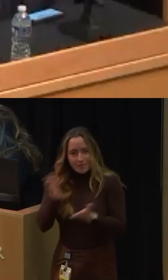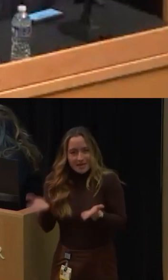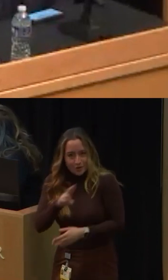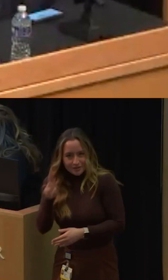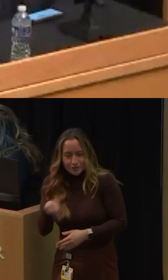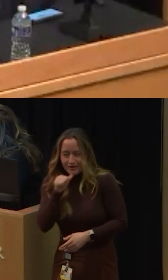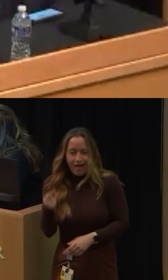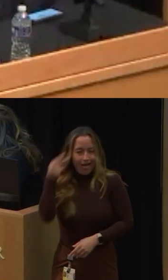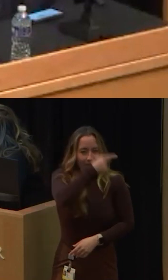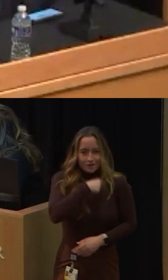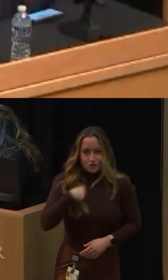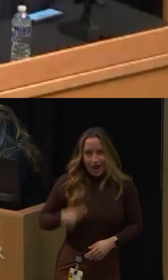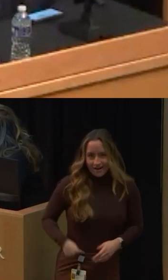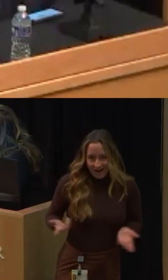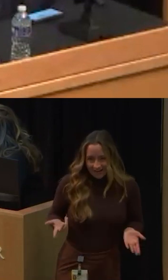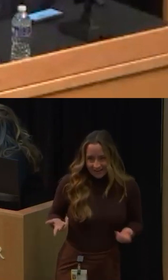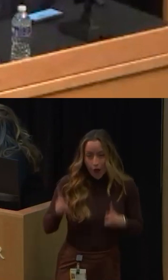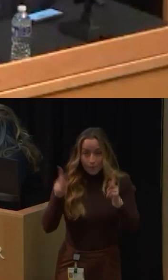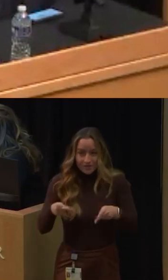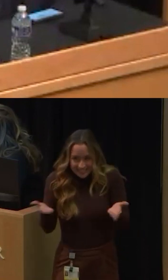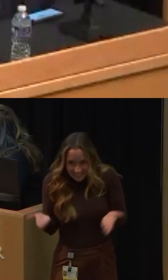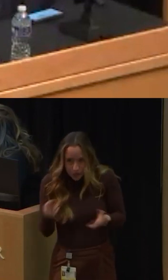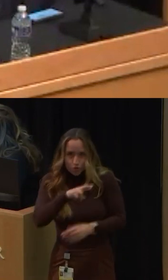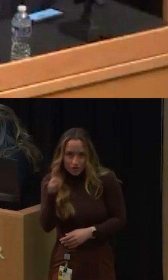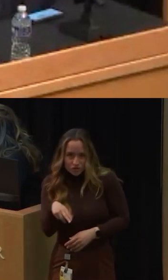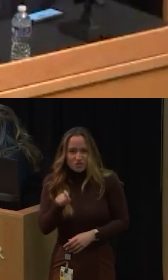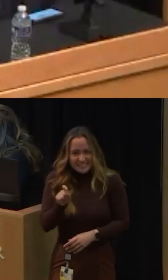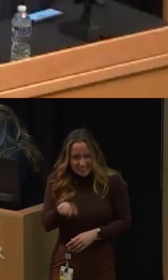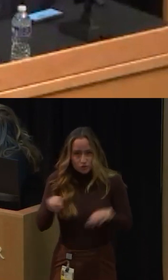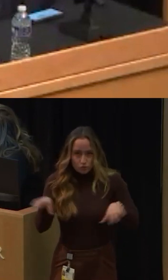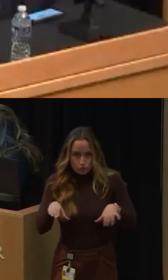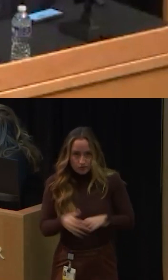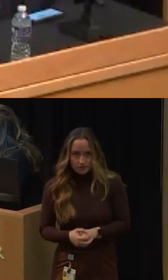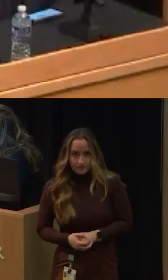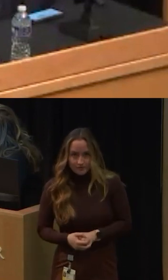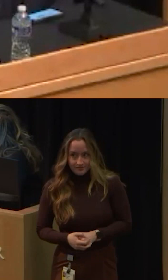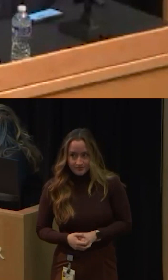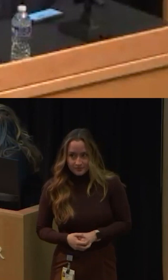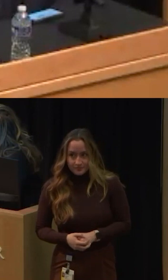Somebody right here in Rochester has to do it, and we can't send it out and have it done, so for those three reasons,